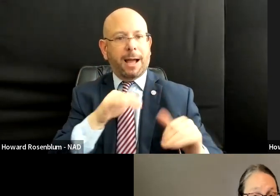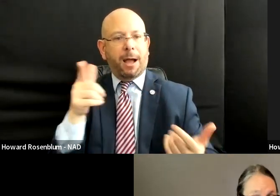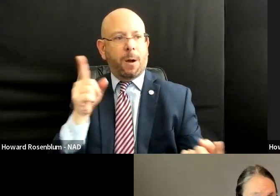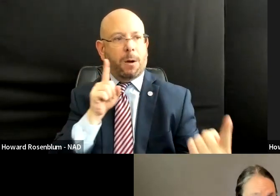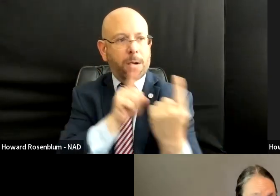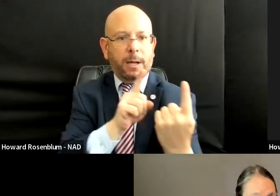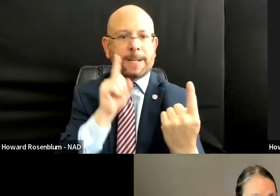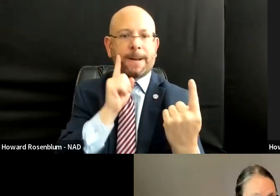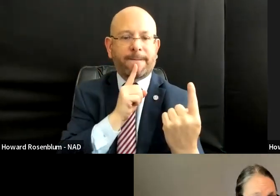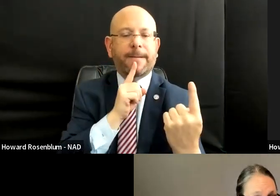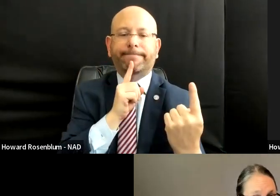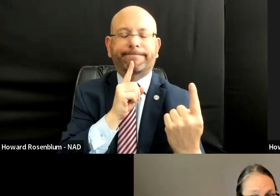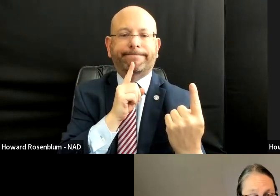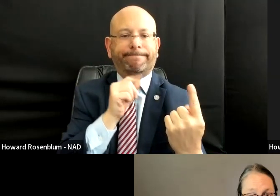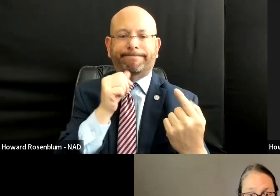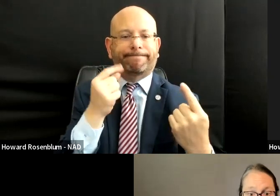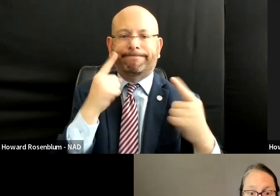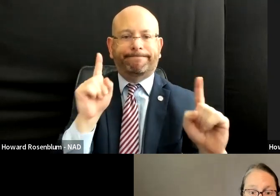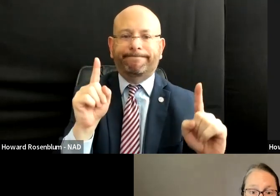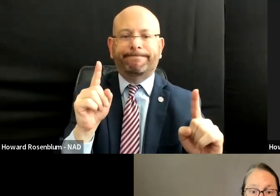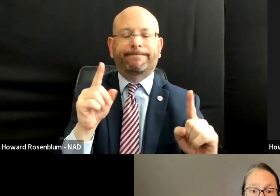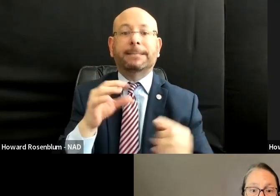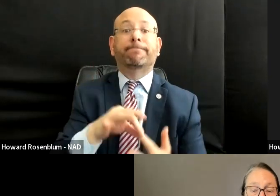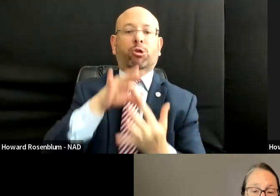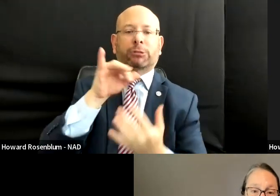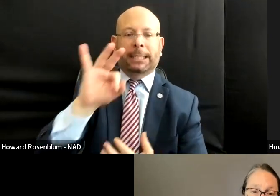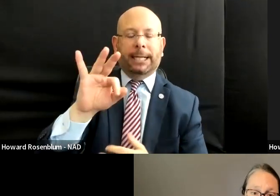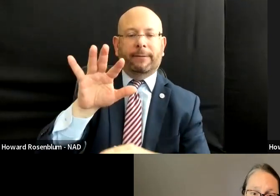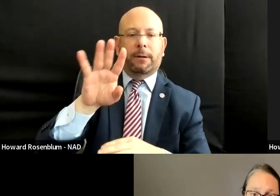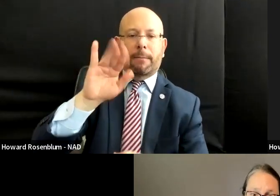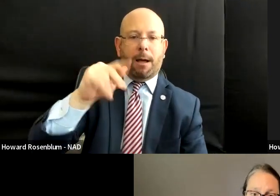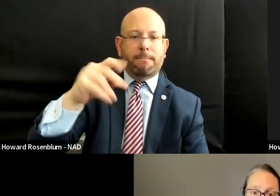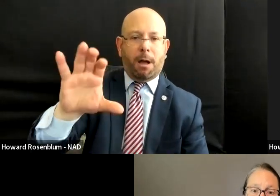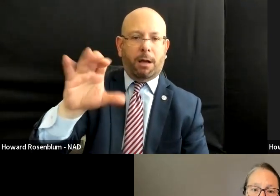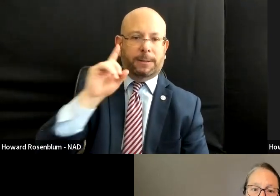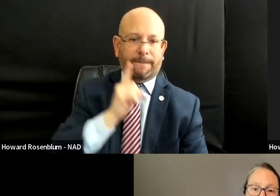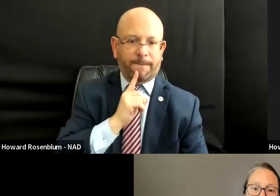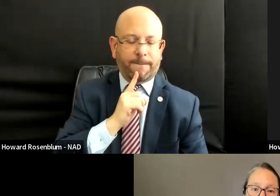telecommunications access has improved some but we're still left behind as we look into the future.